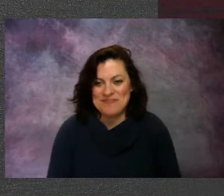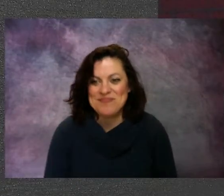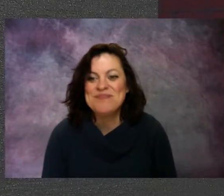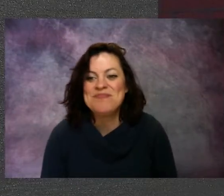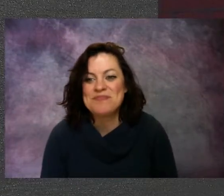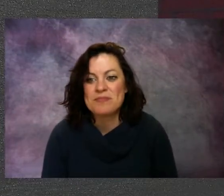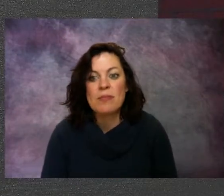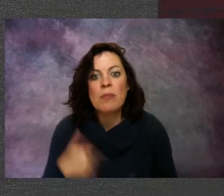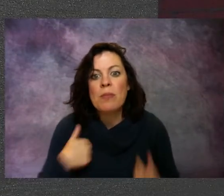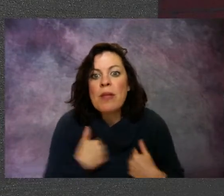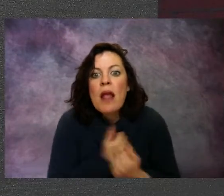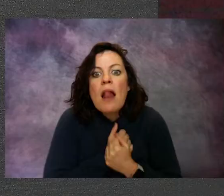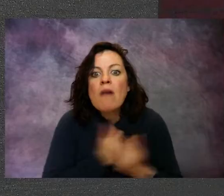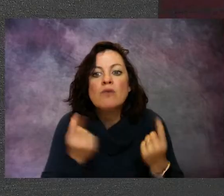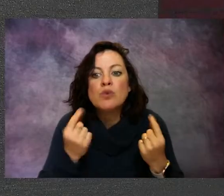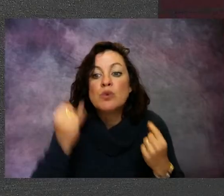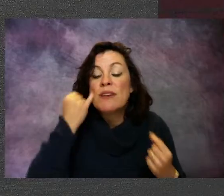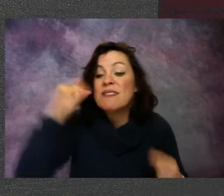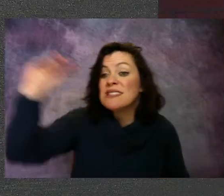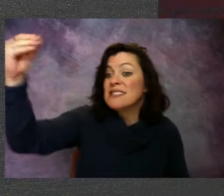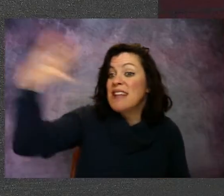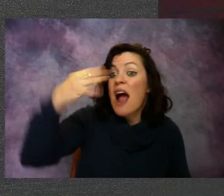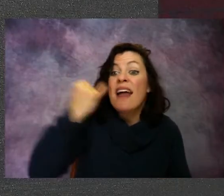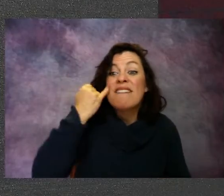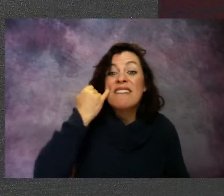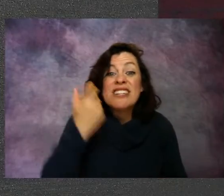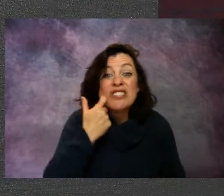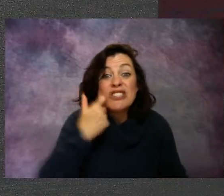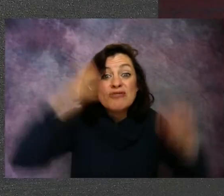when it's just rained and then it becomes sunny is a rainbow.